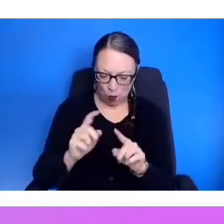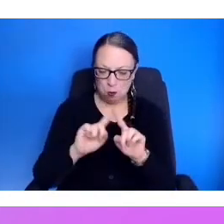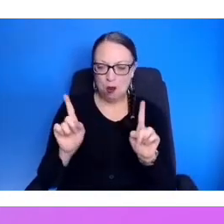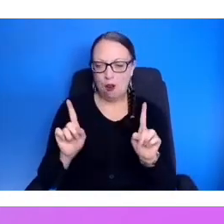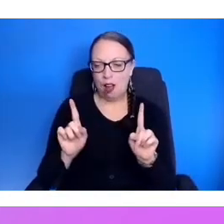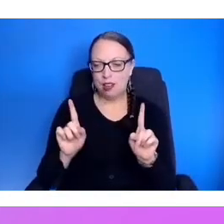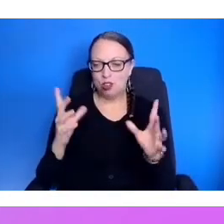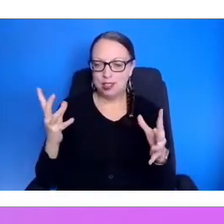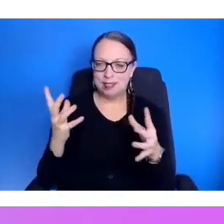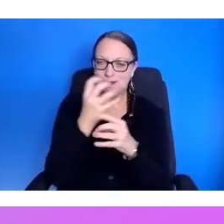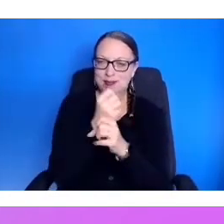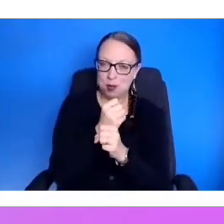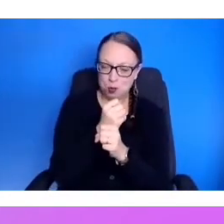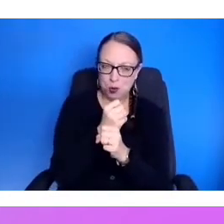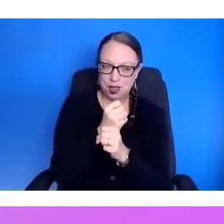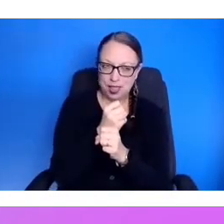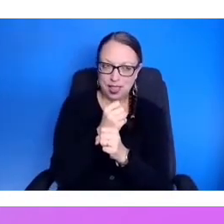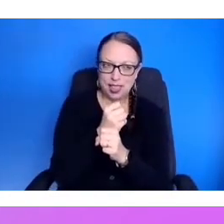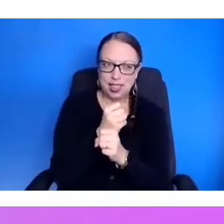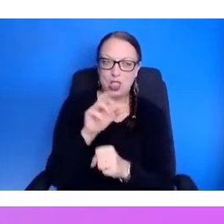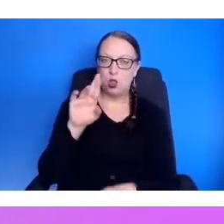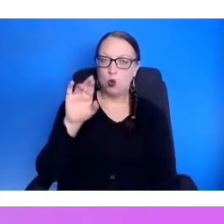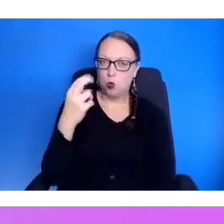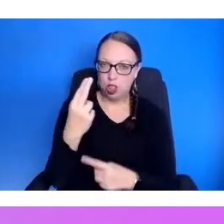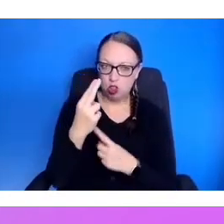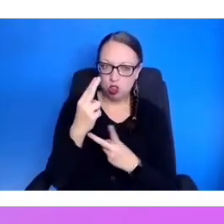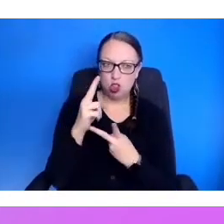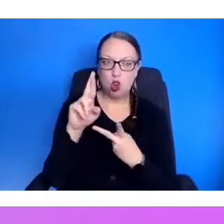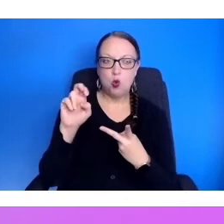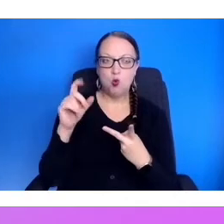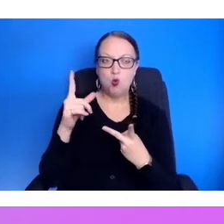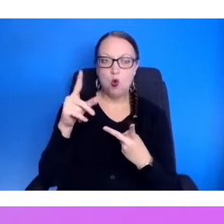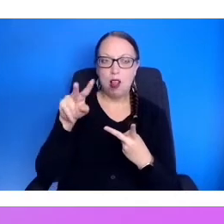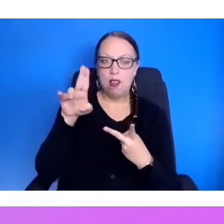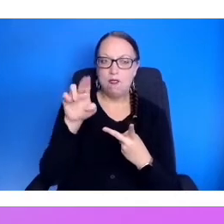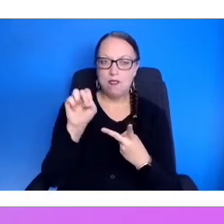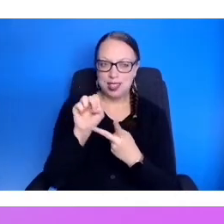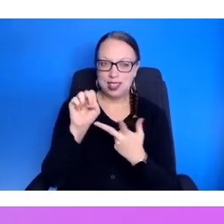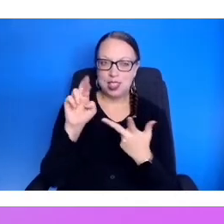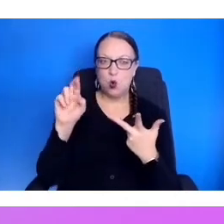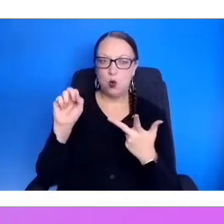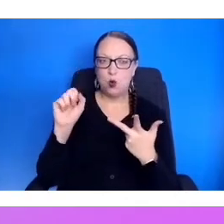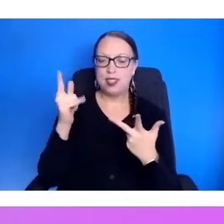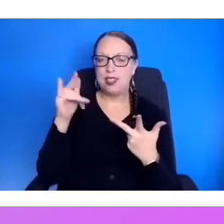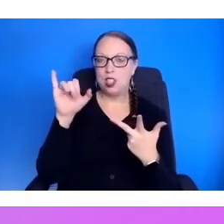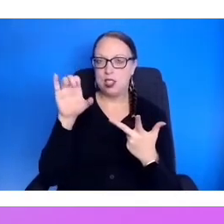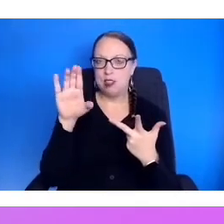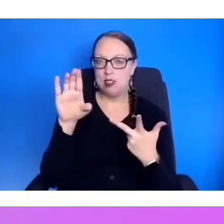it's really reach, relevance and resilience, so to get broader reach for your products and services.